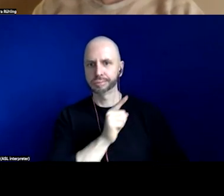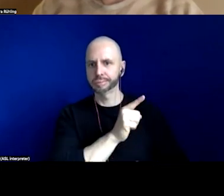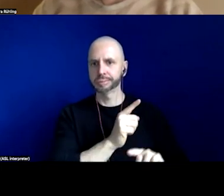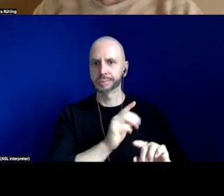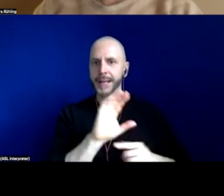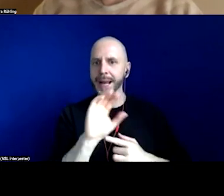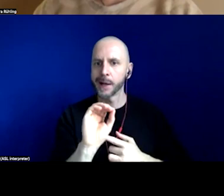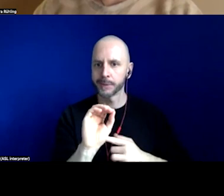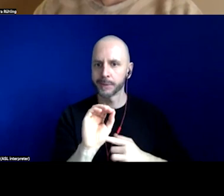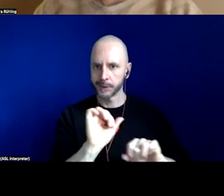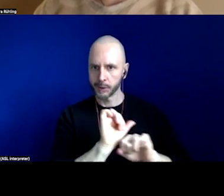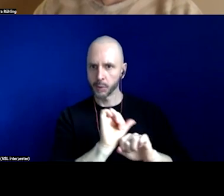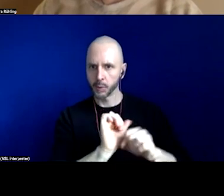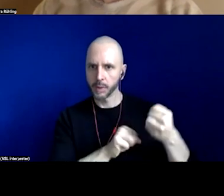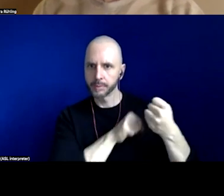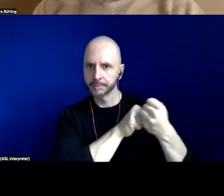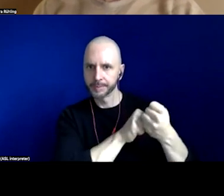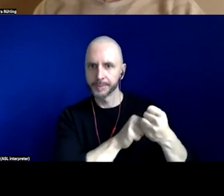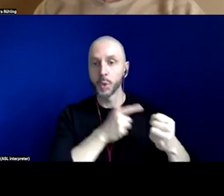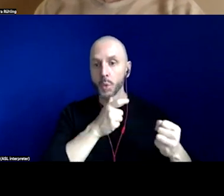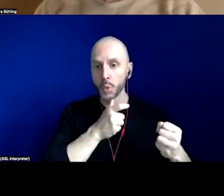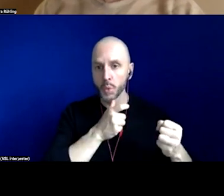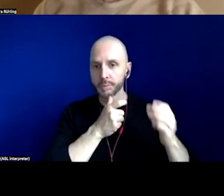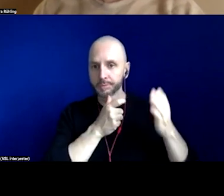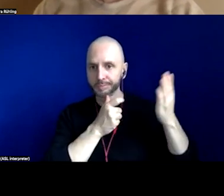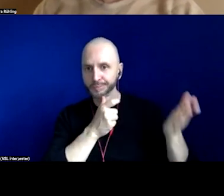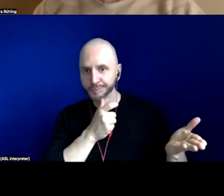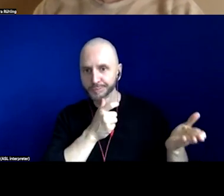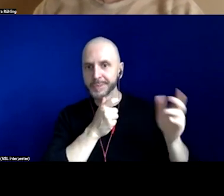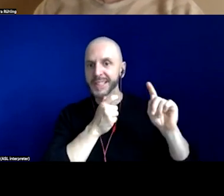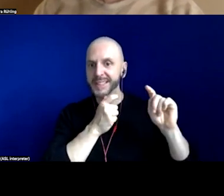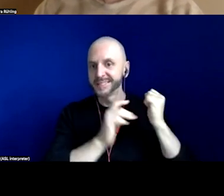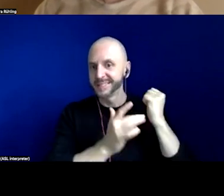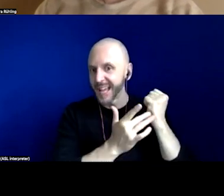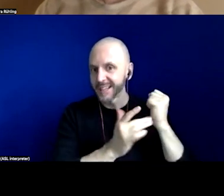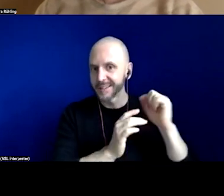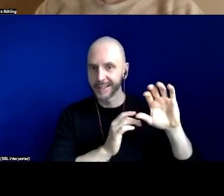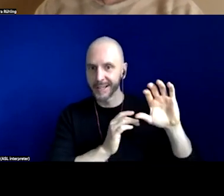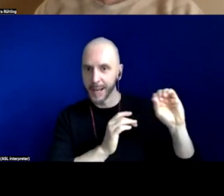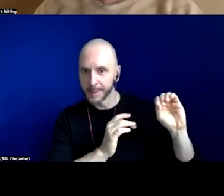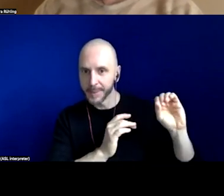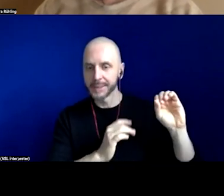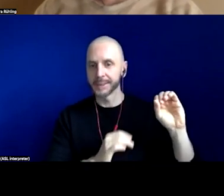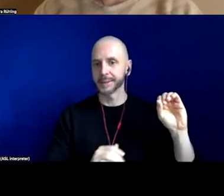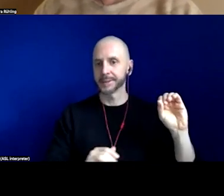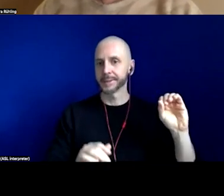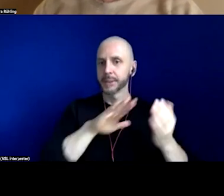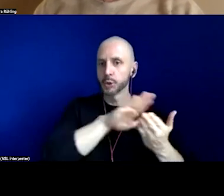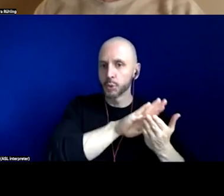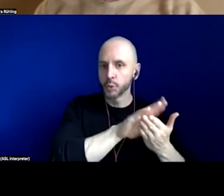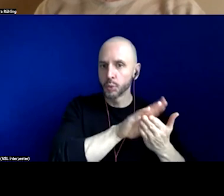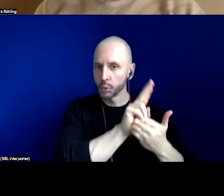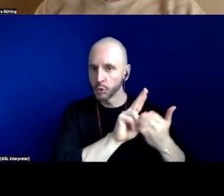working a lot with academia, international organisations, governments, NGOs. Because